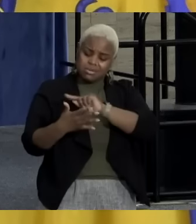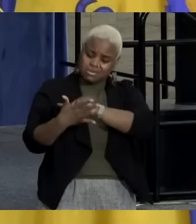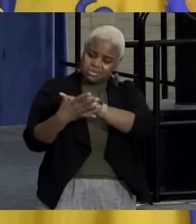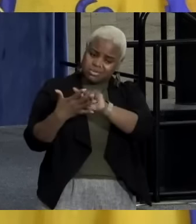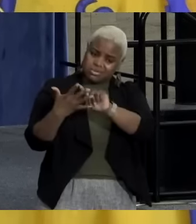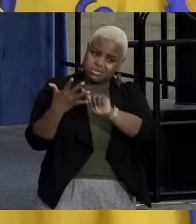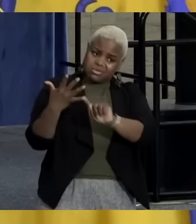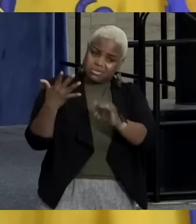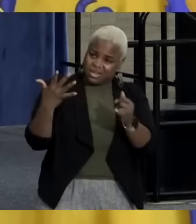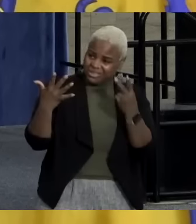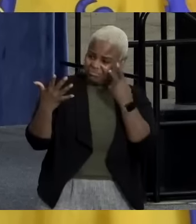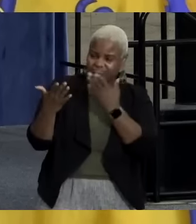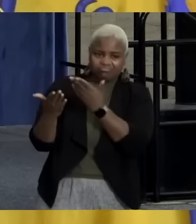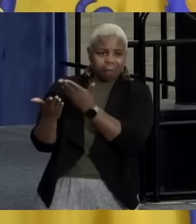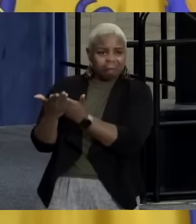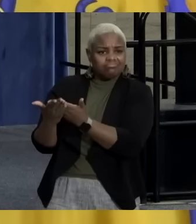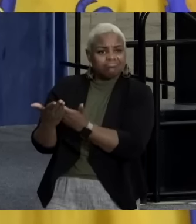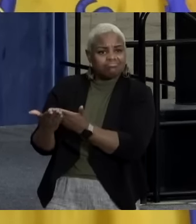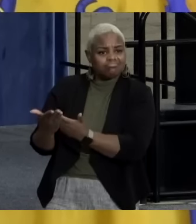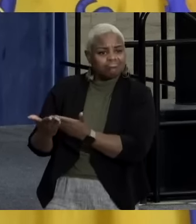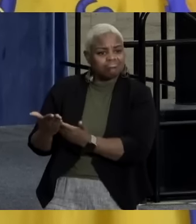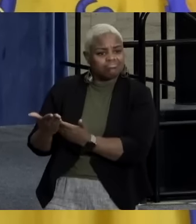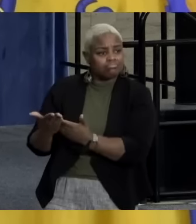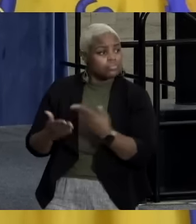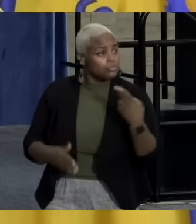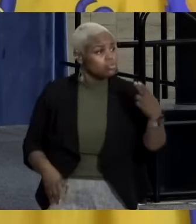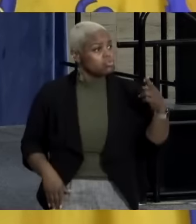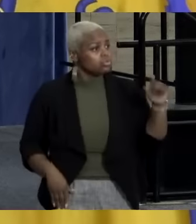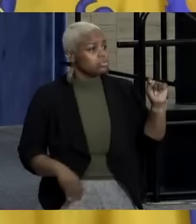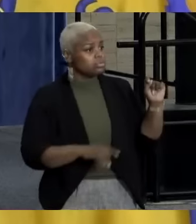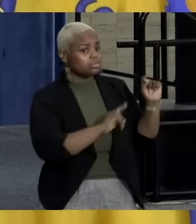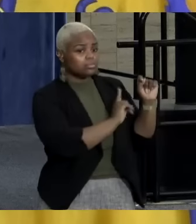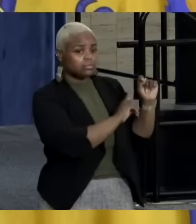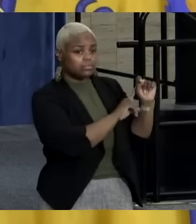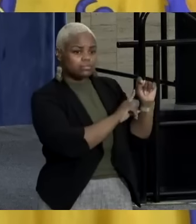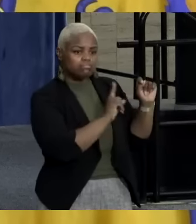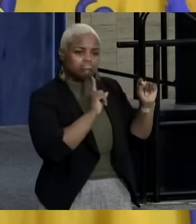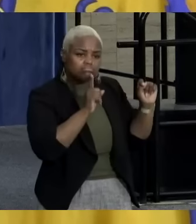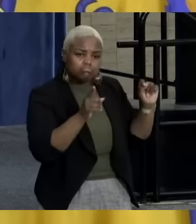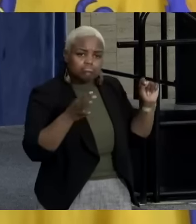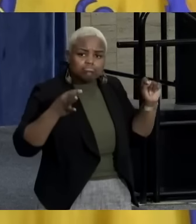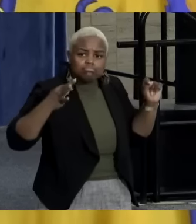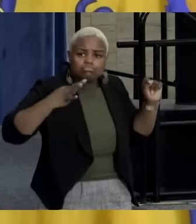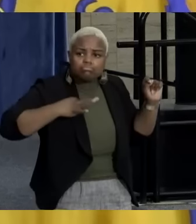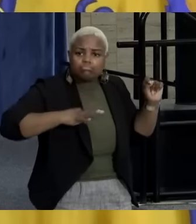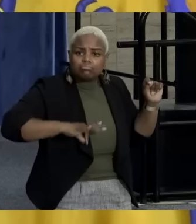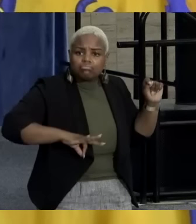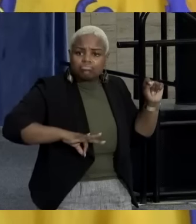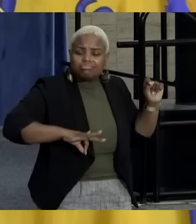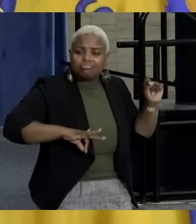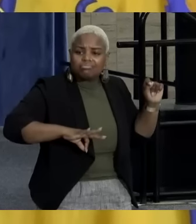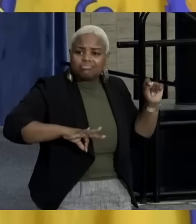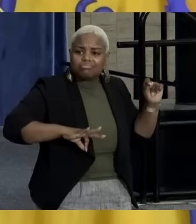be profound, long-term health benefits that few people, even physicians, know about. A